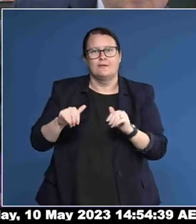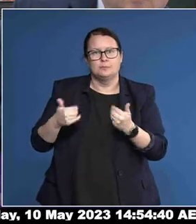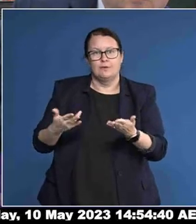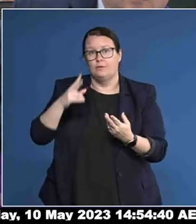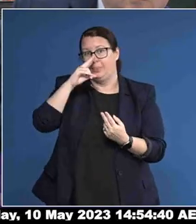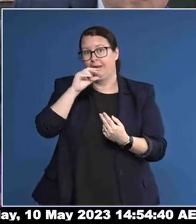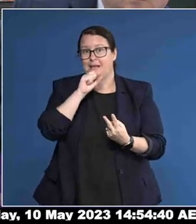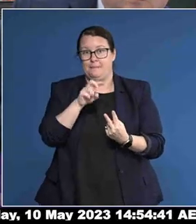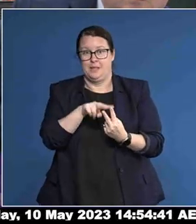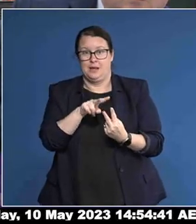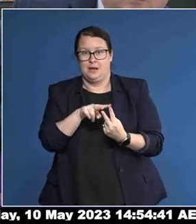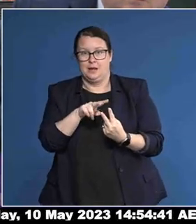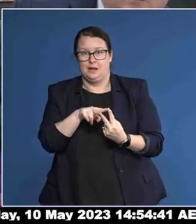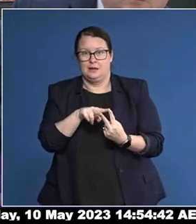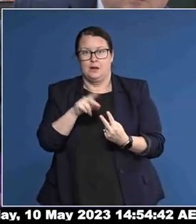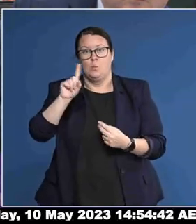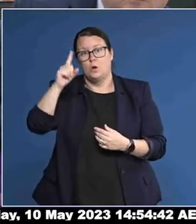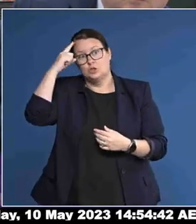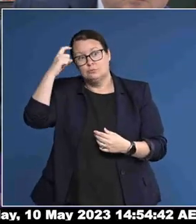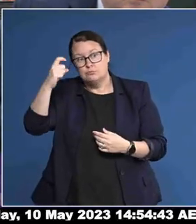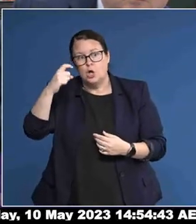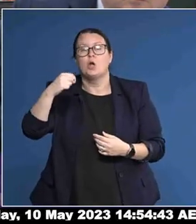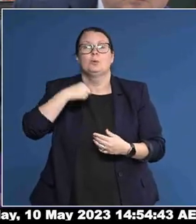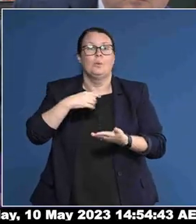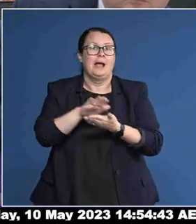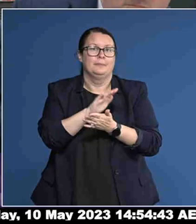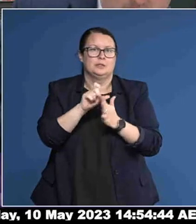What she proposed and we're happy to do is put that in writing, given, particularly, the